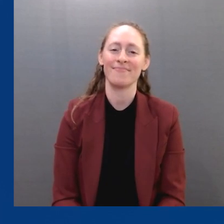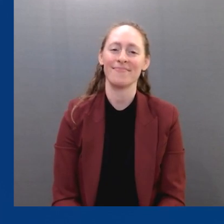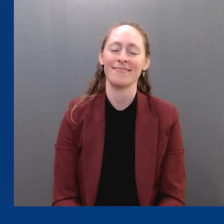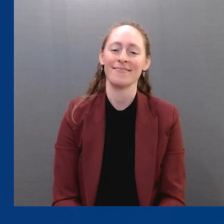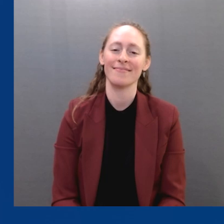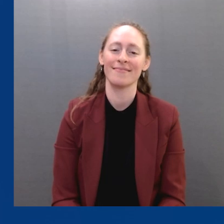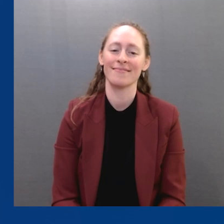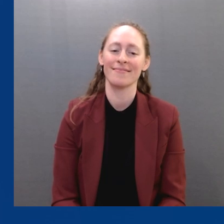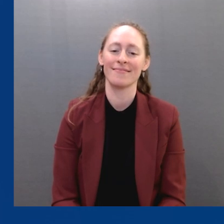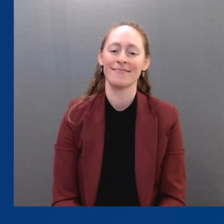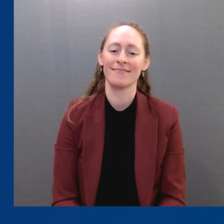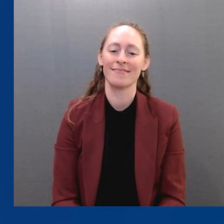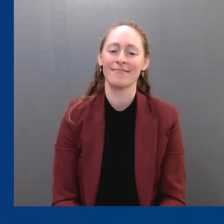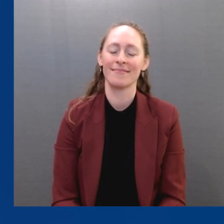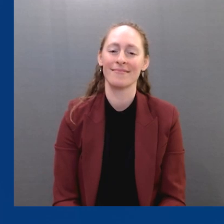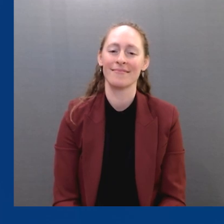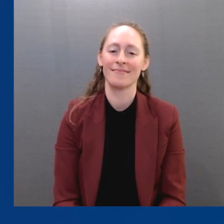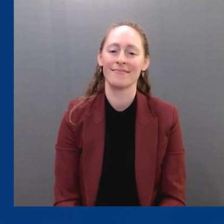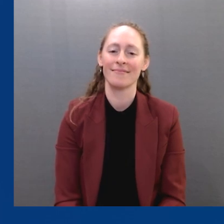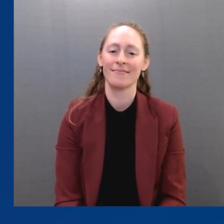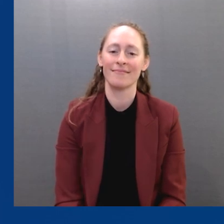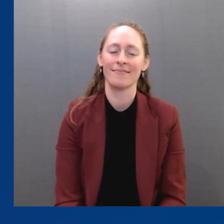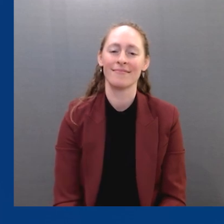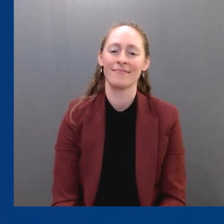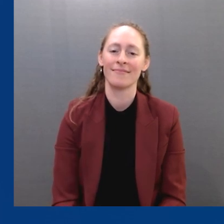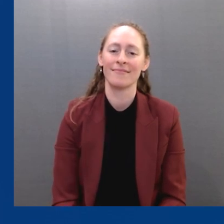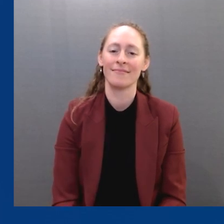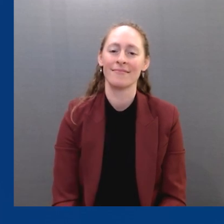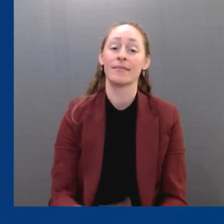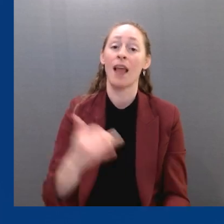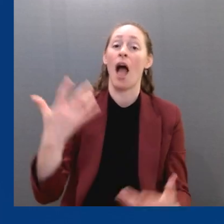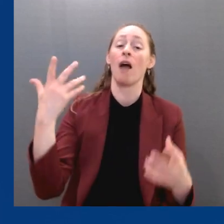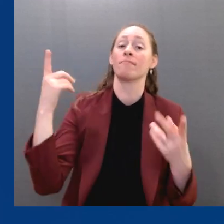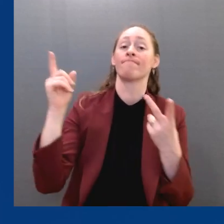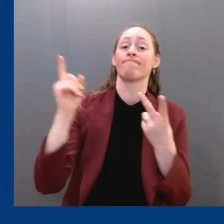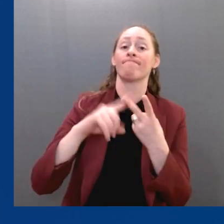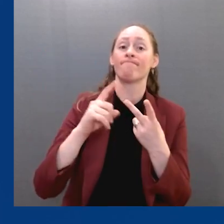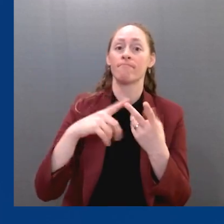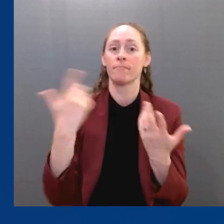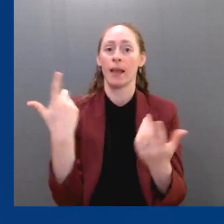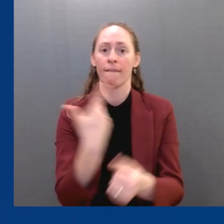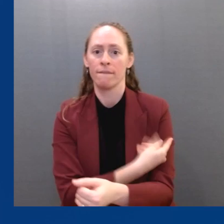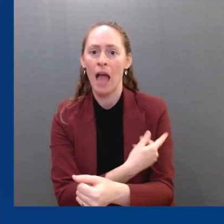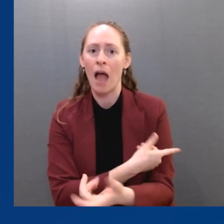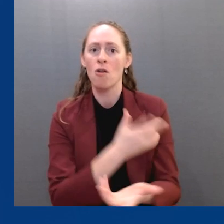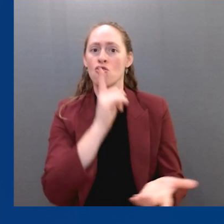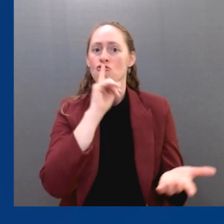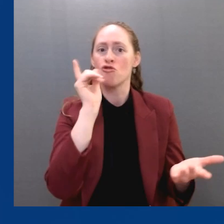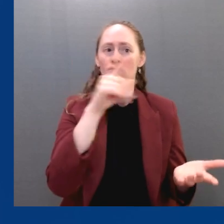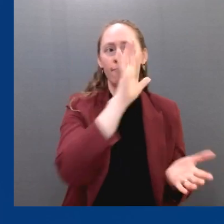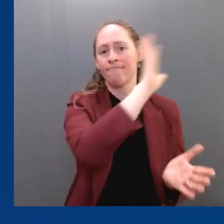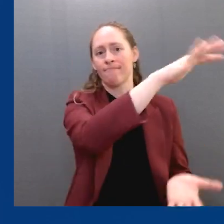purchasing for Bivalent vaccines for this fall and winter as we I think I know the dates wrong,